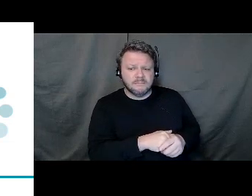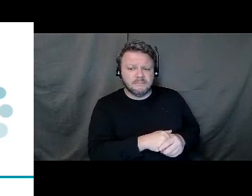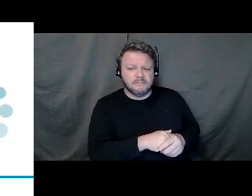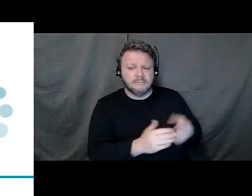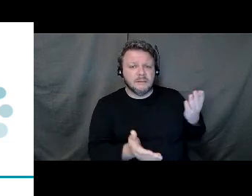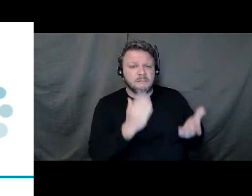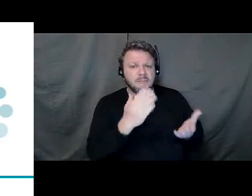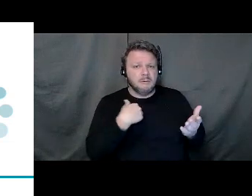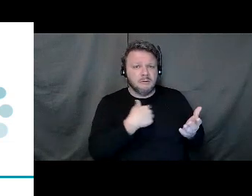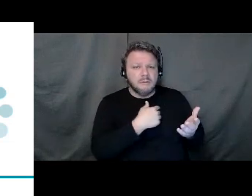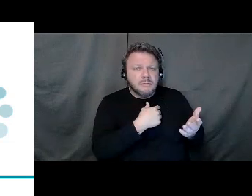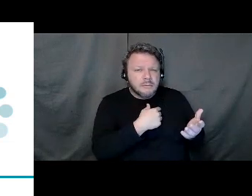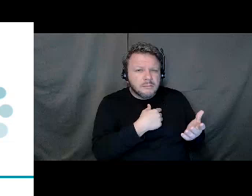Yeah, maybe we can send it to your e-mail.